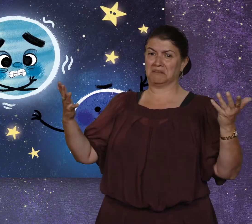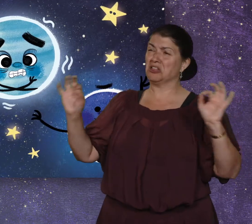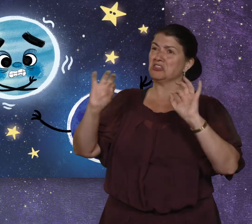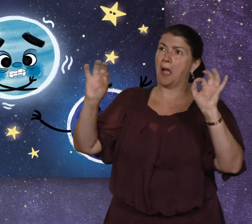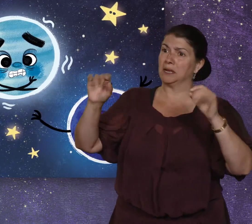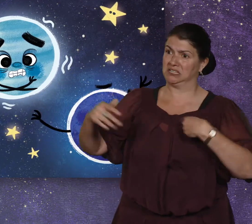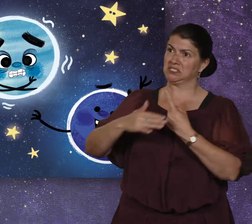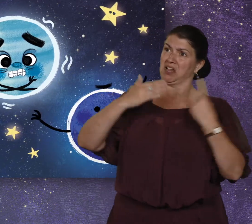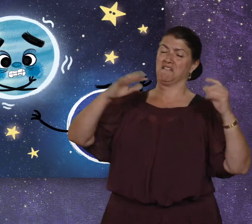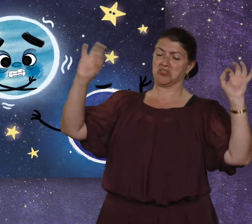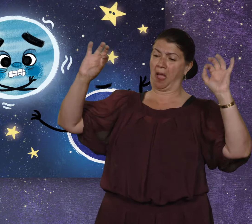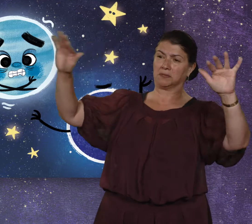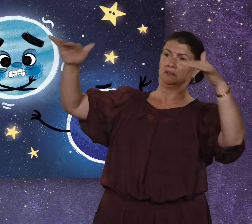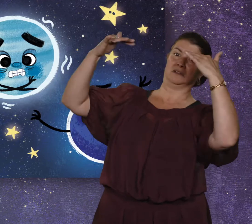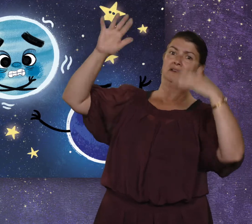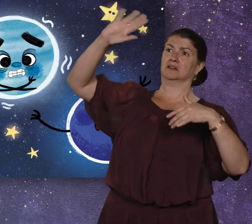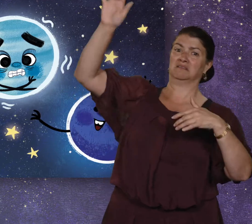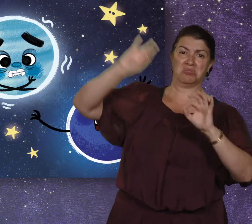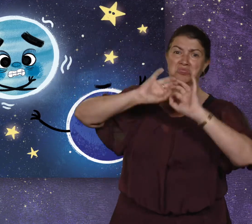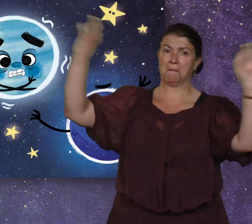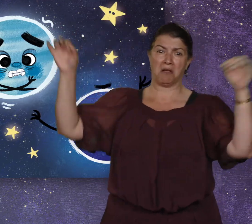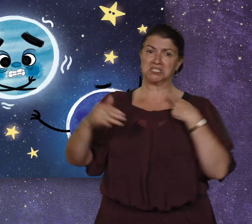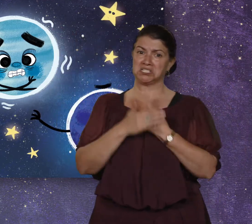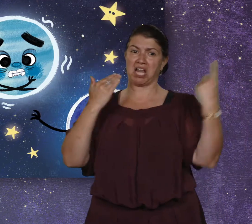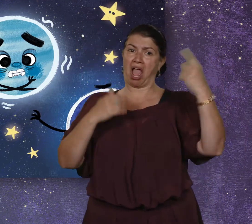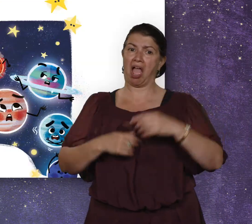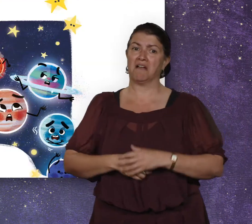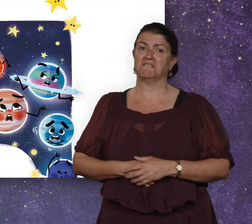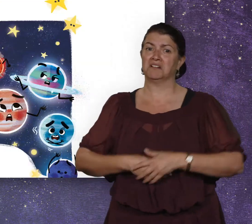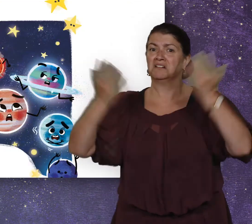But nobody paid him the slightest attention.